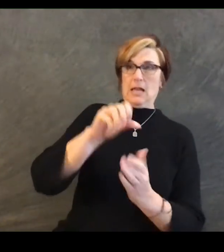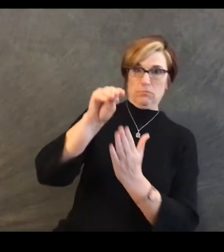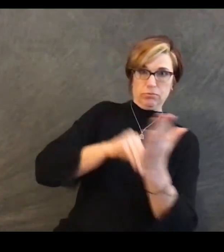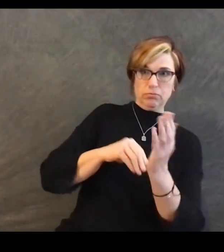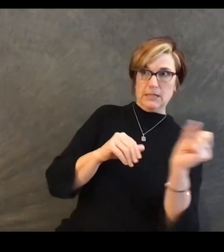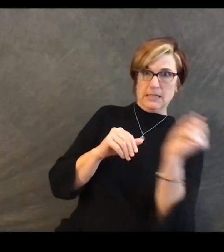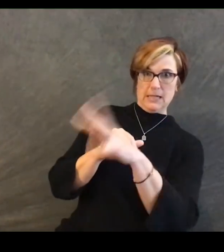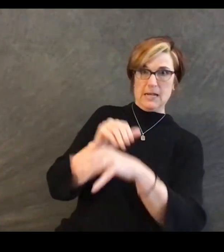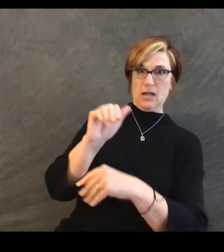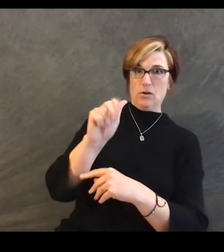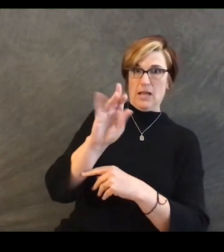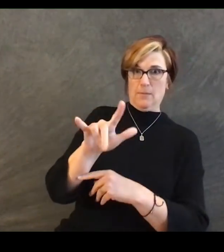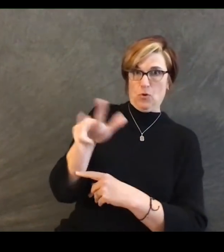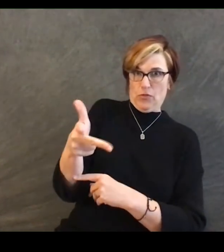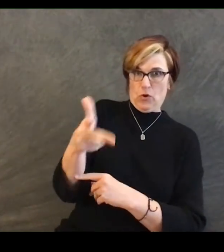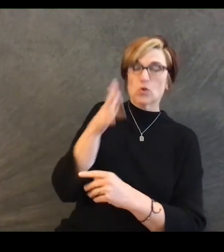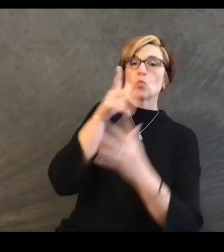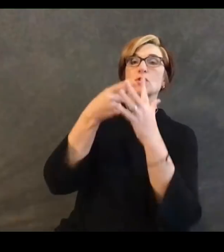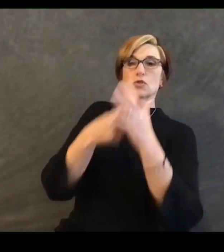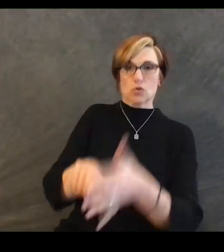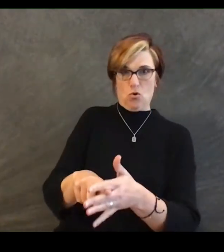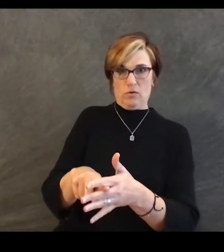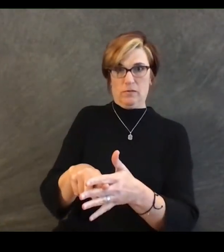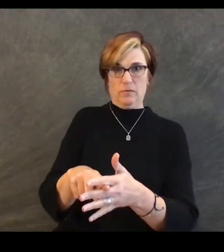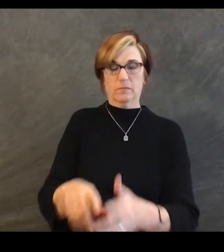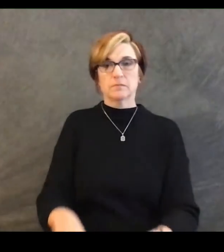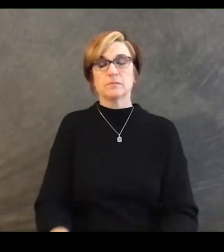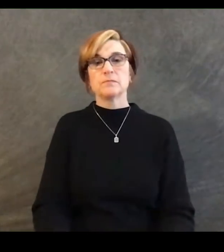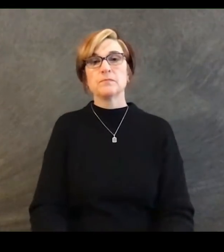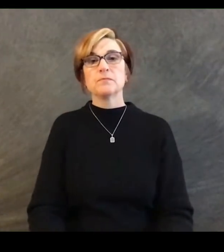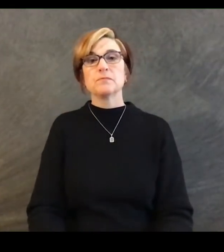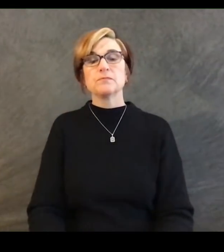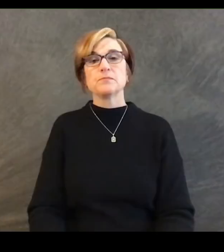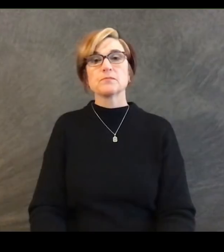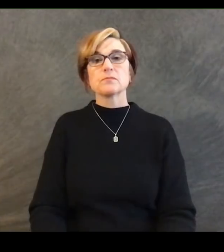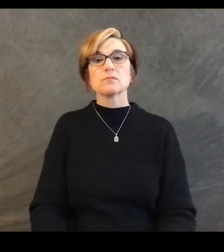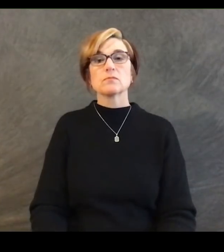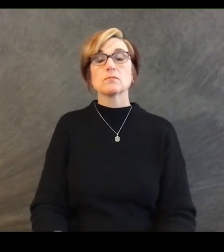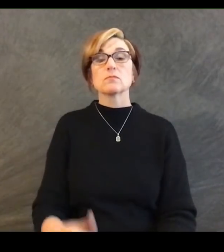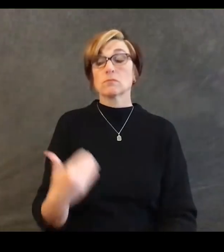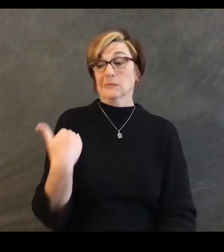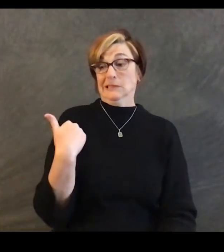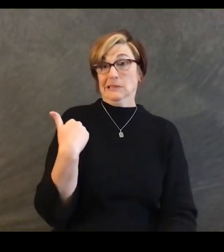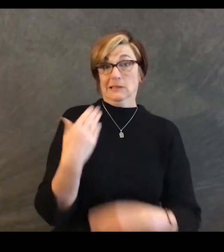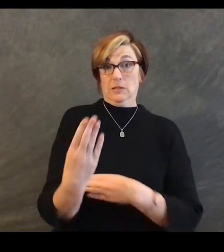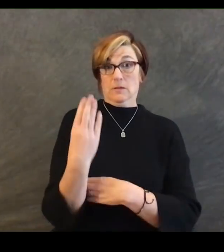what it begins earlier today I spoke with leading Internet and phone